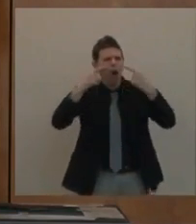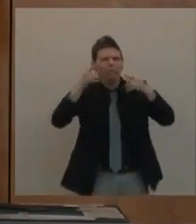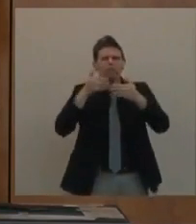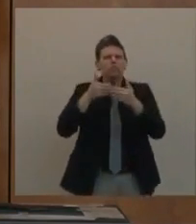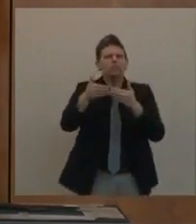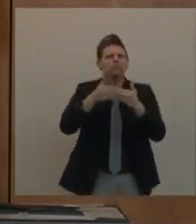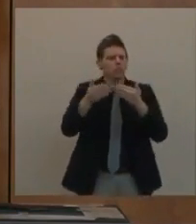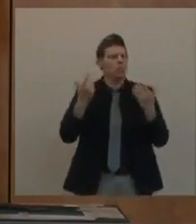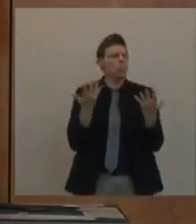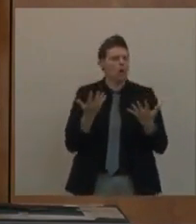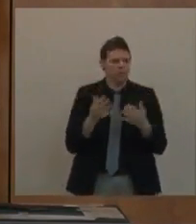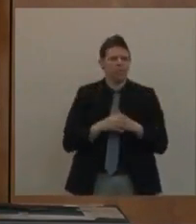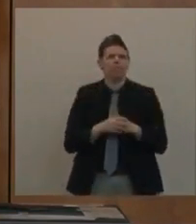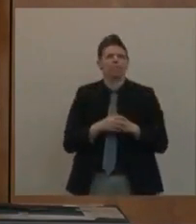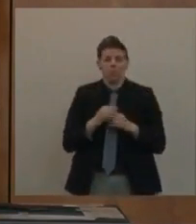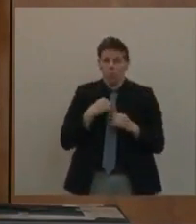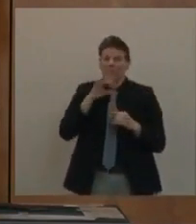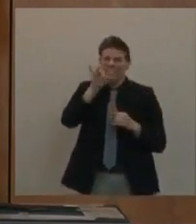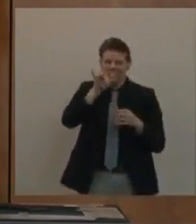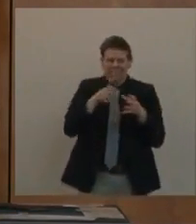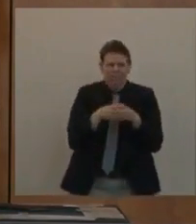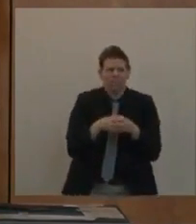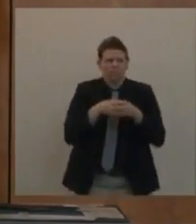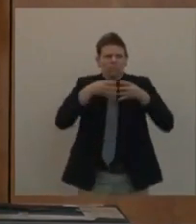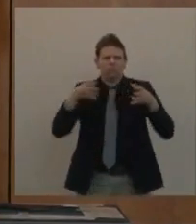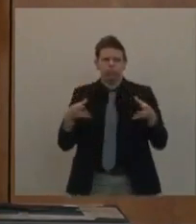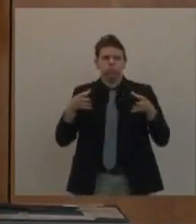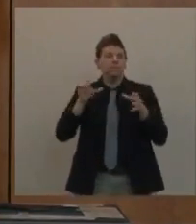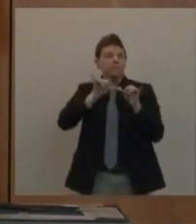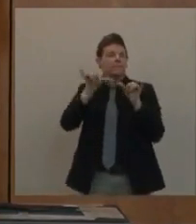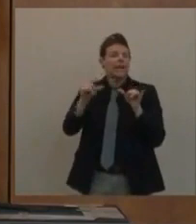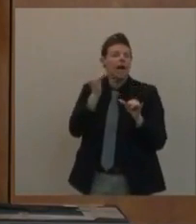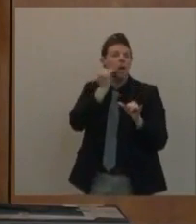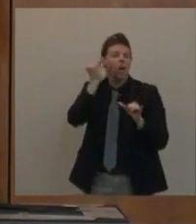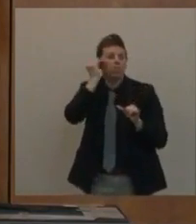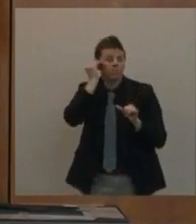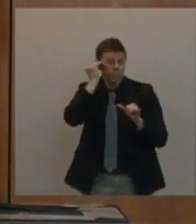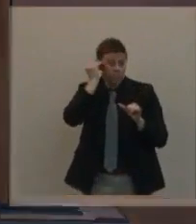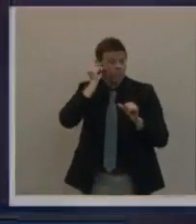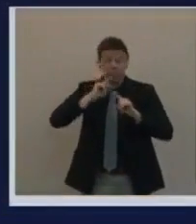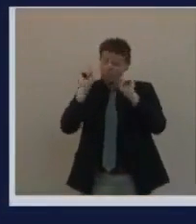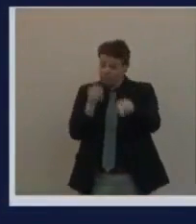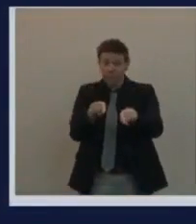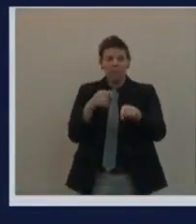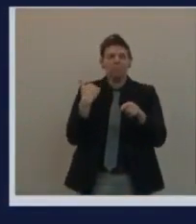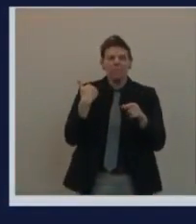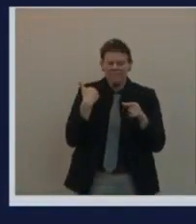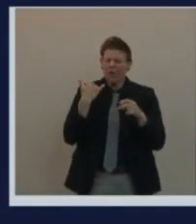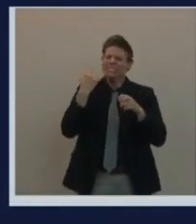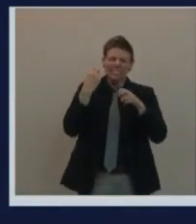WHAT HAVE WE DONE? WHAT HAVE WE ACCOMPLISHED? I KNOW THAT MANY OF YOU ARE AWARE THAT WE HAVE EXTENDED OUR STAY-AT-HOME ORDERS.